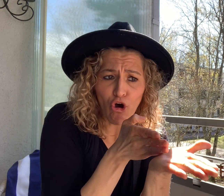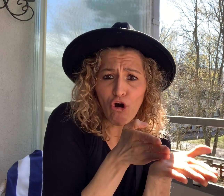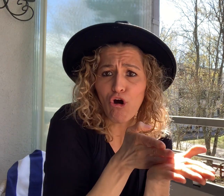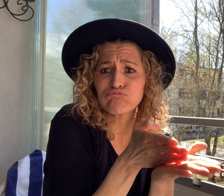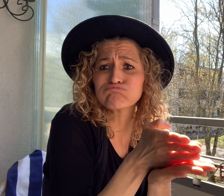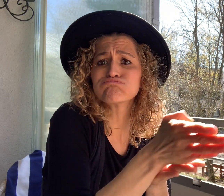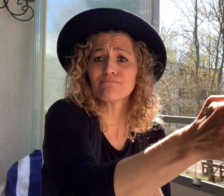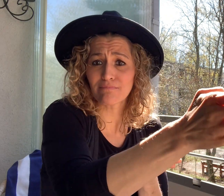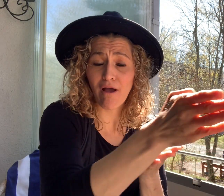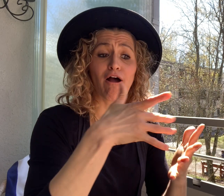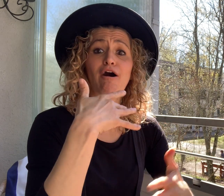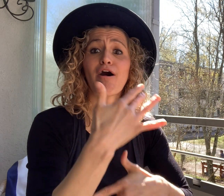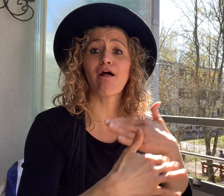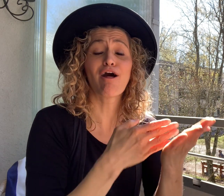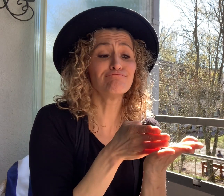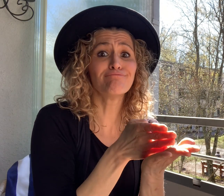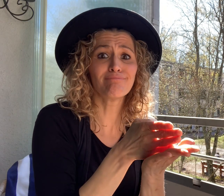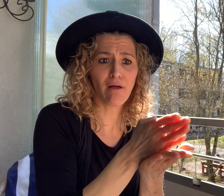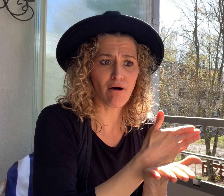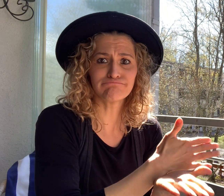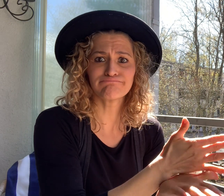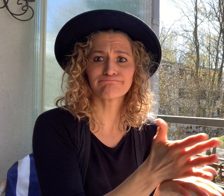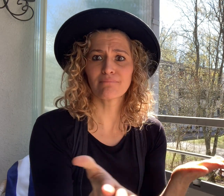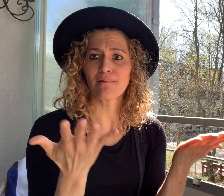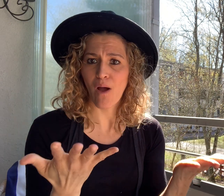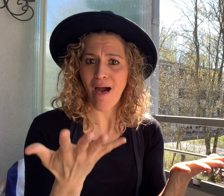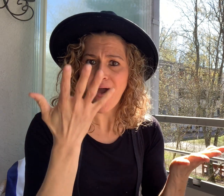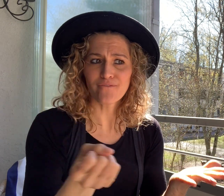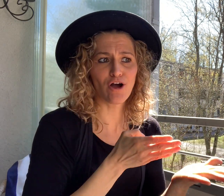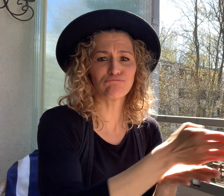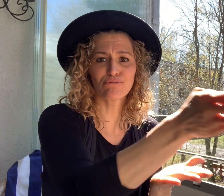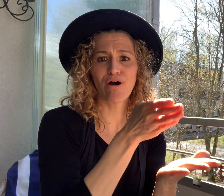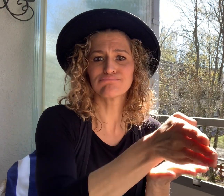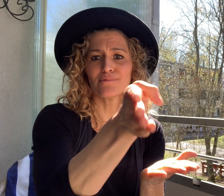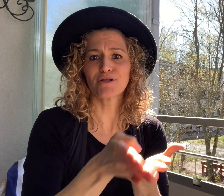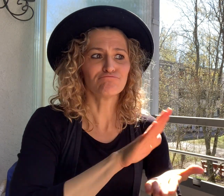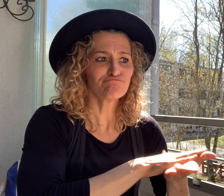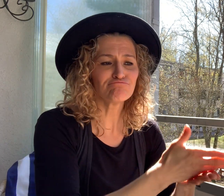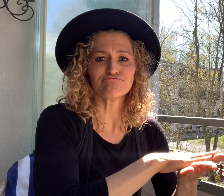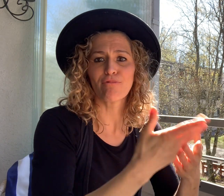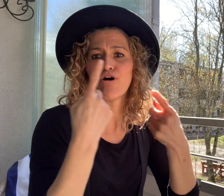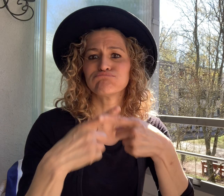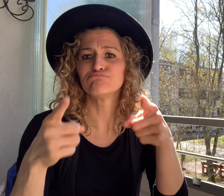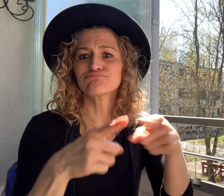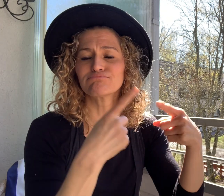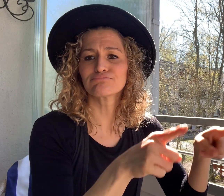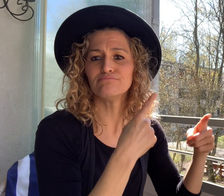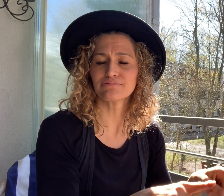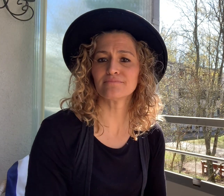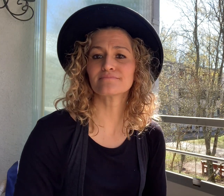itself expanded into many different activities.